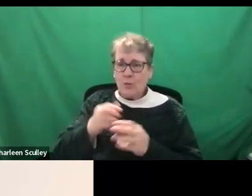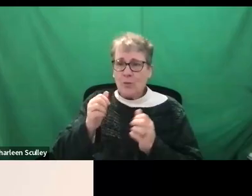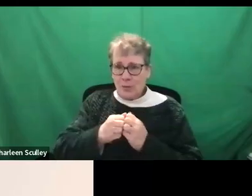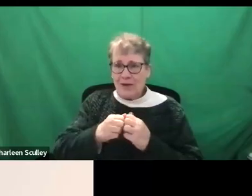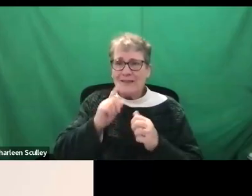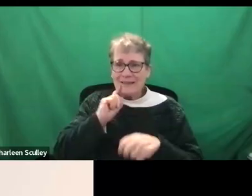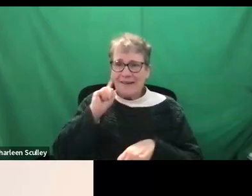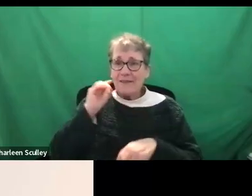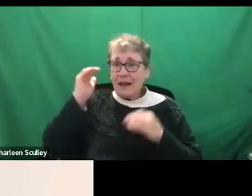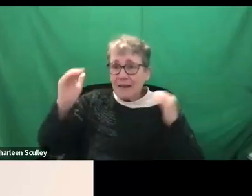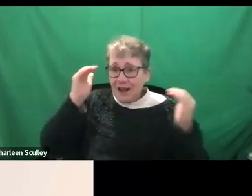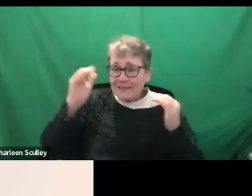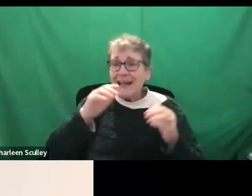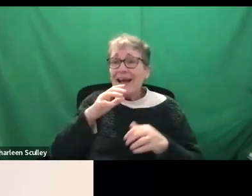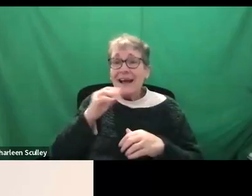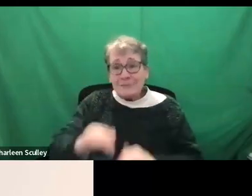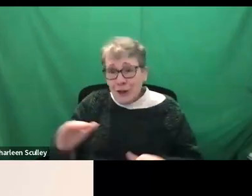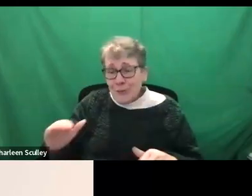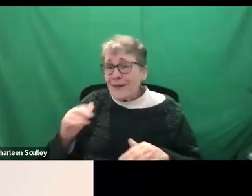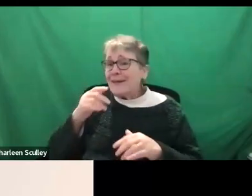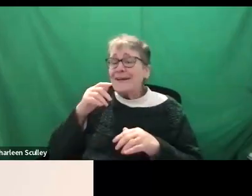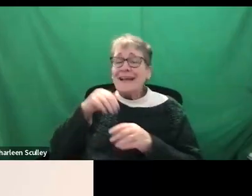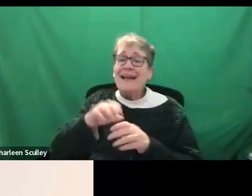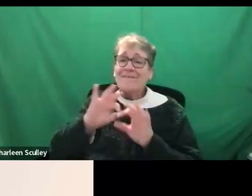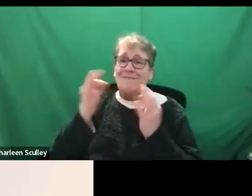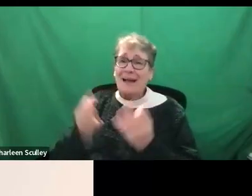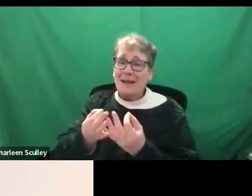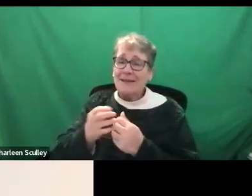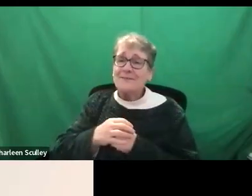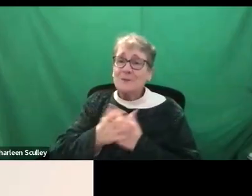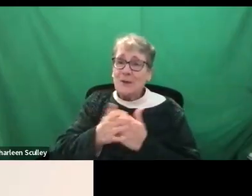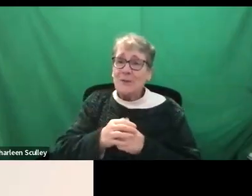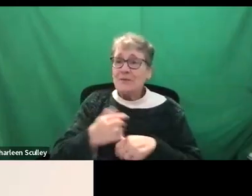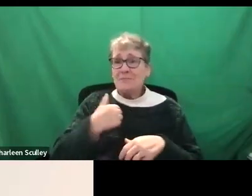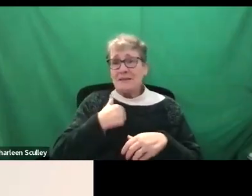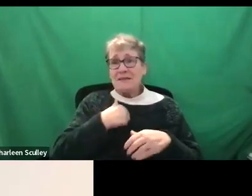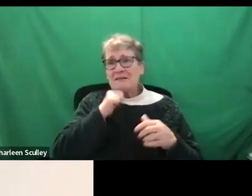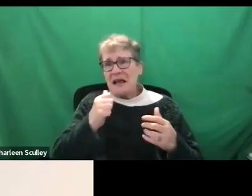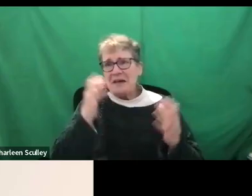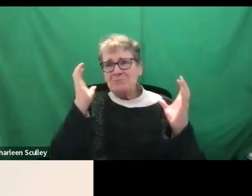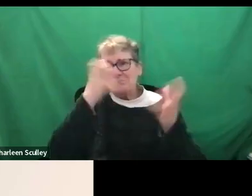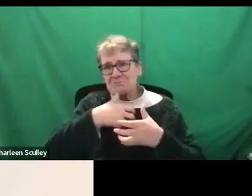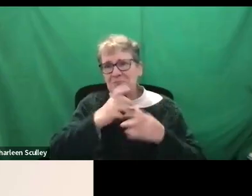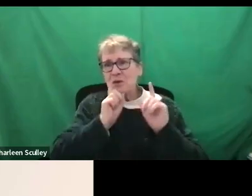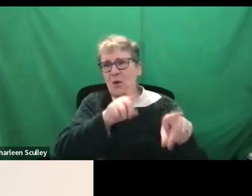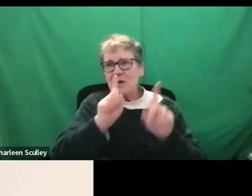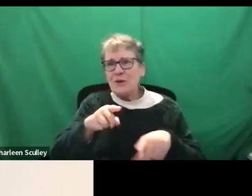And that right there is the most common Deaf experience, children and adults alike, with their families.